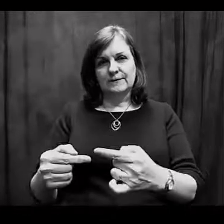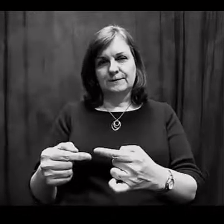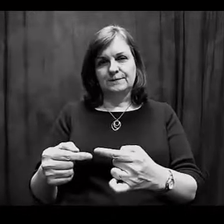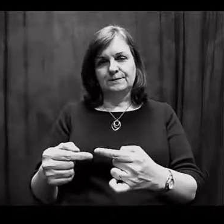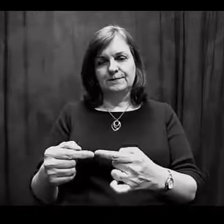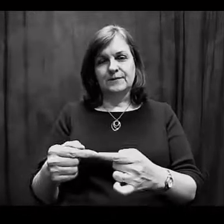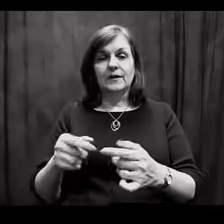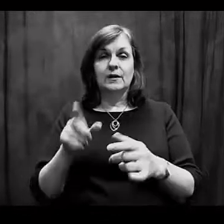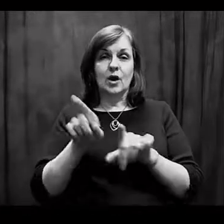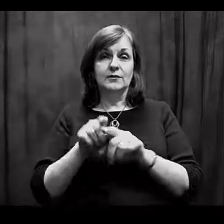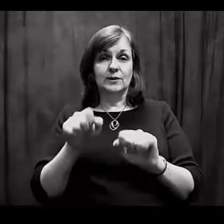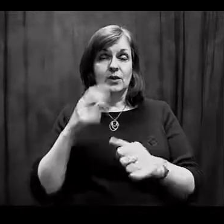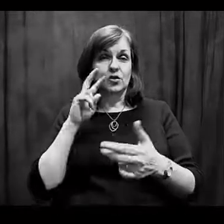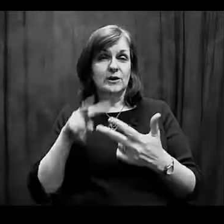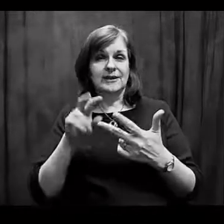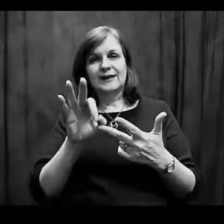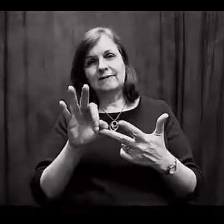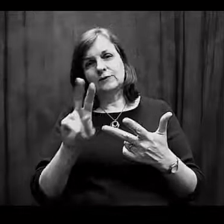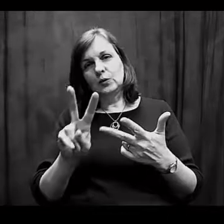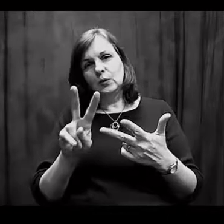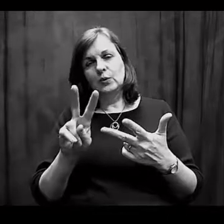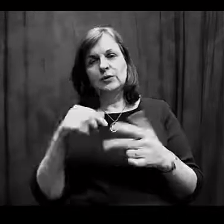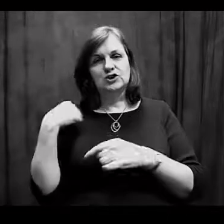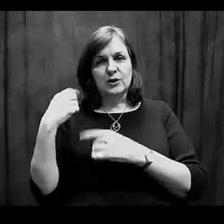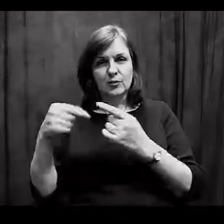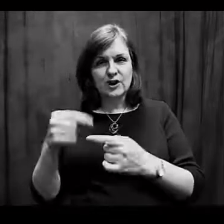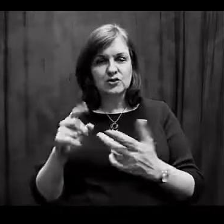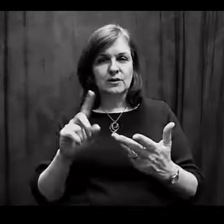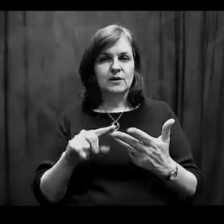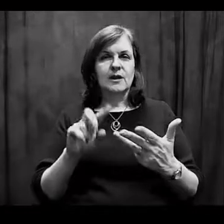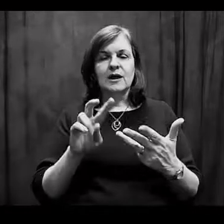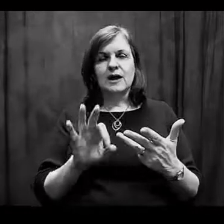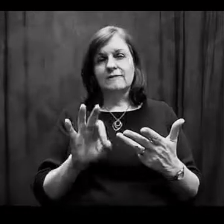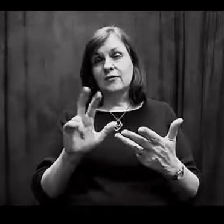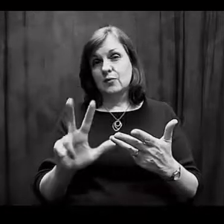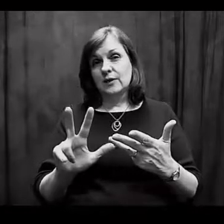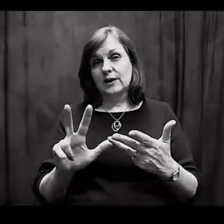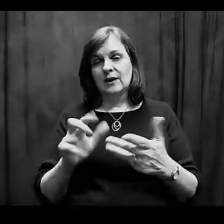these generations we will also look at F2 generations F3 generations